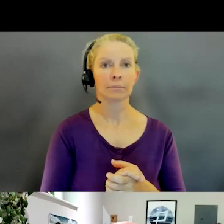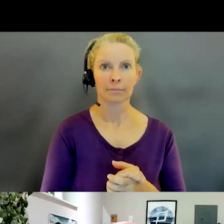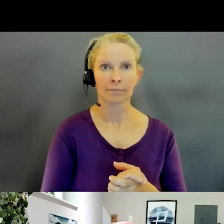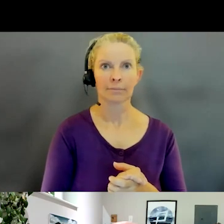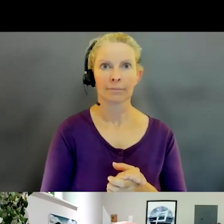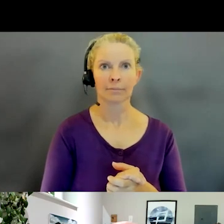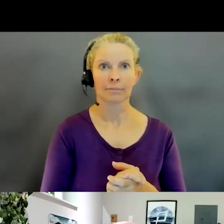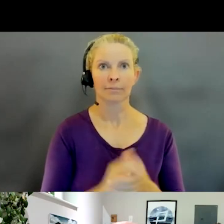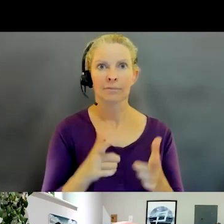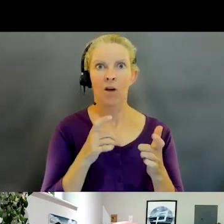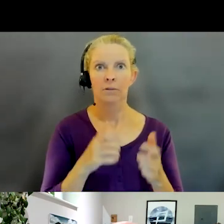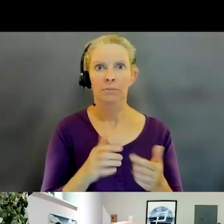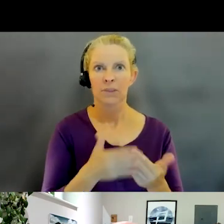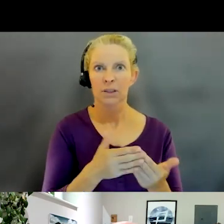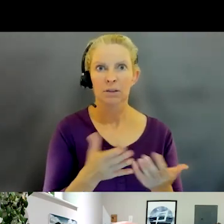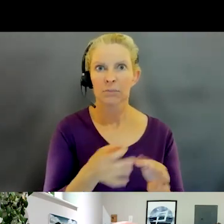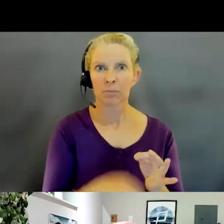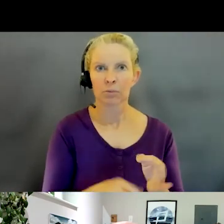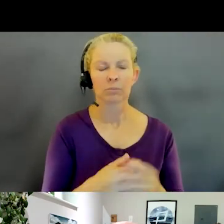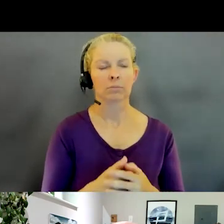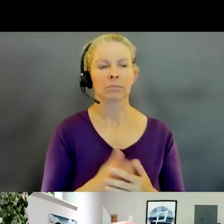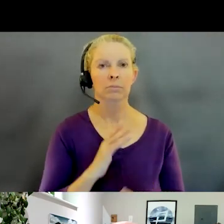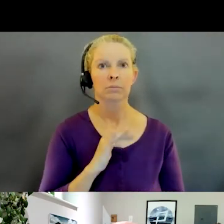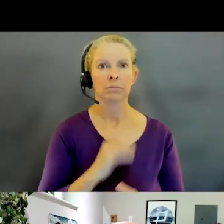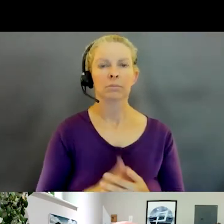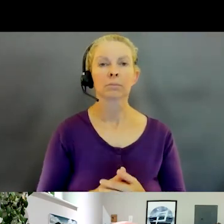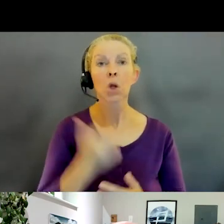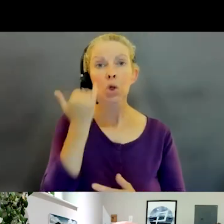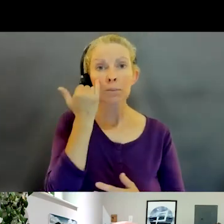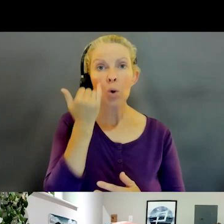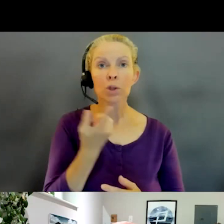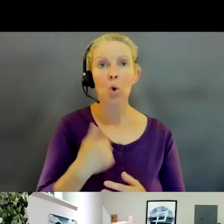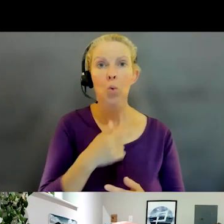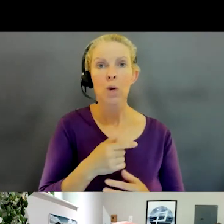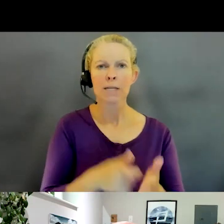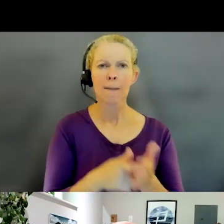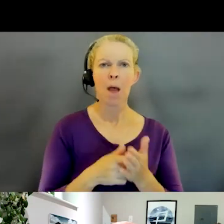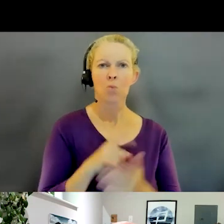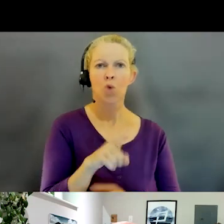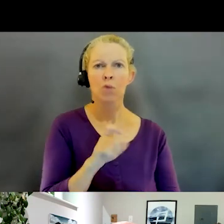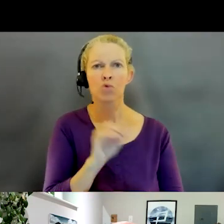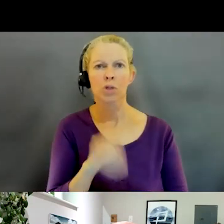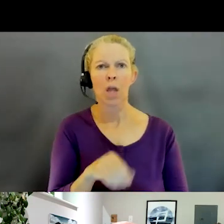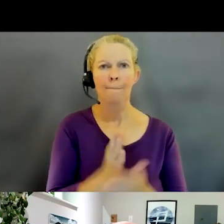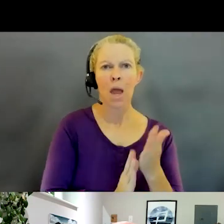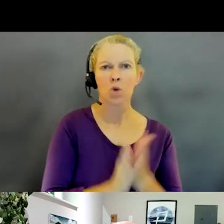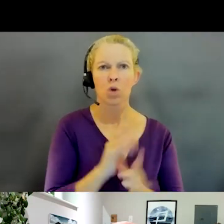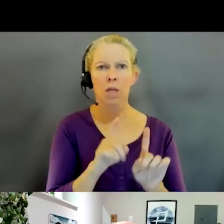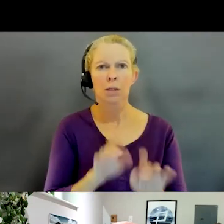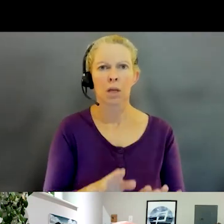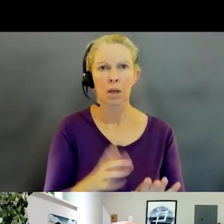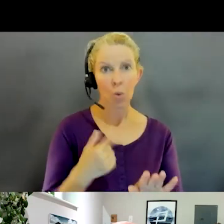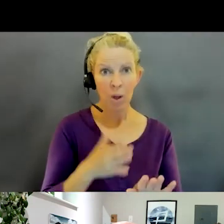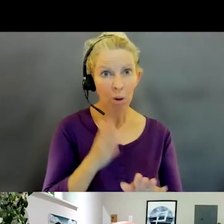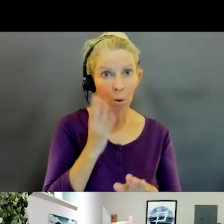if we think of us demanding 1% manual testing, we are ever going to win. We are going to lose. We